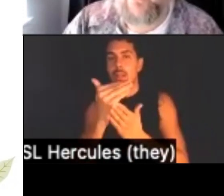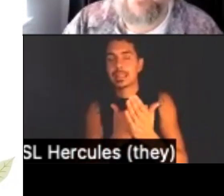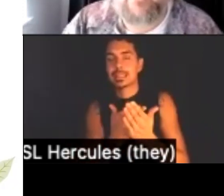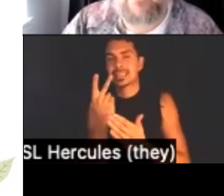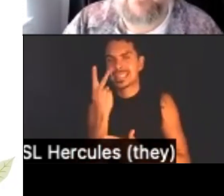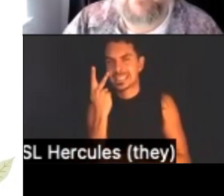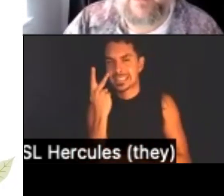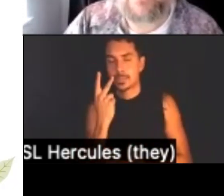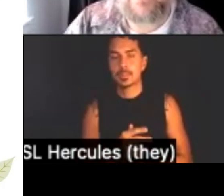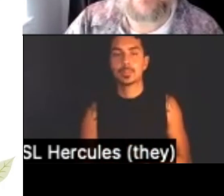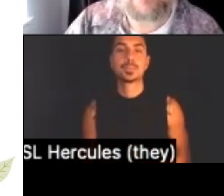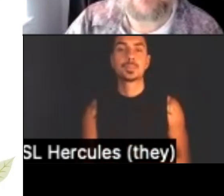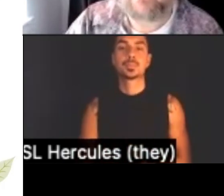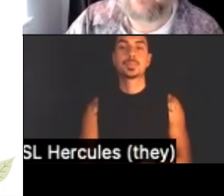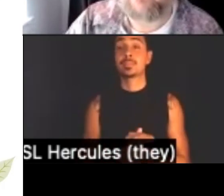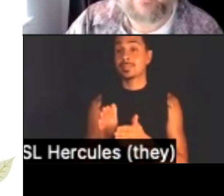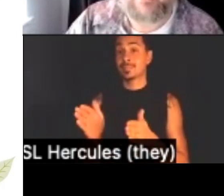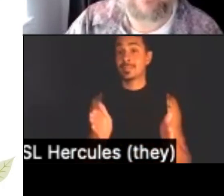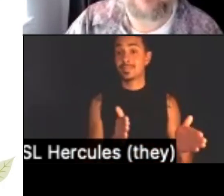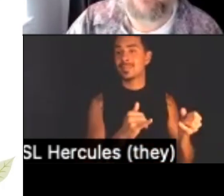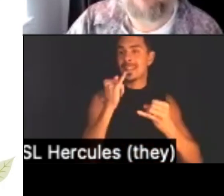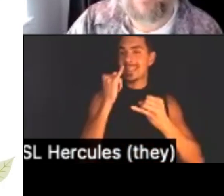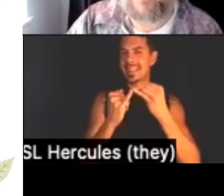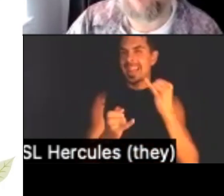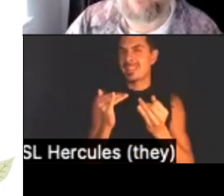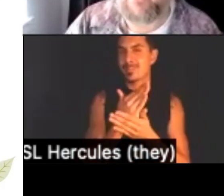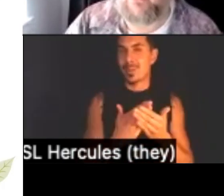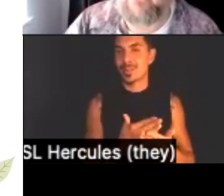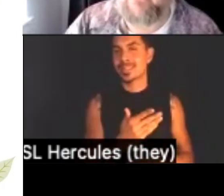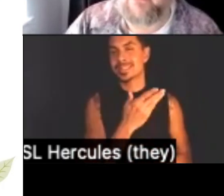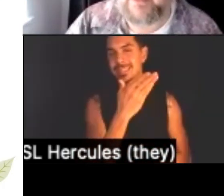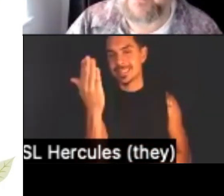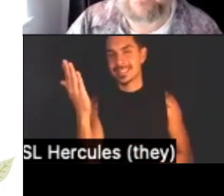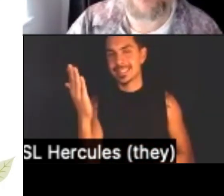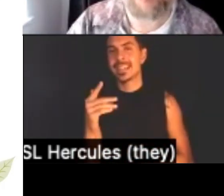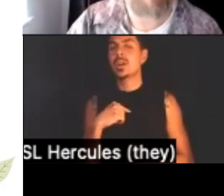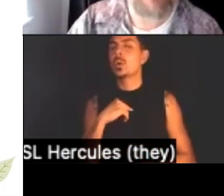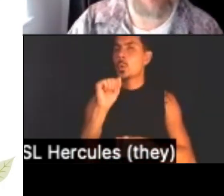One of the the last pieces is really looking at how can we all work for justice?